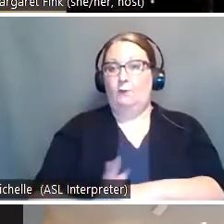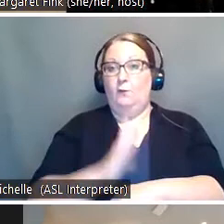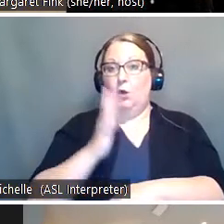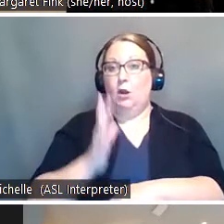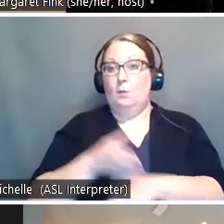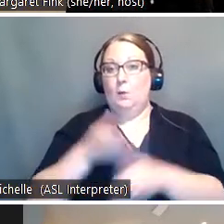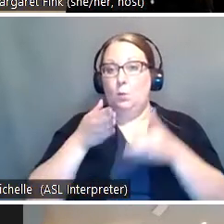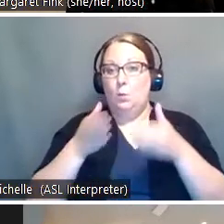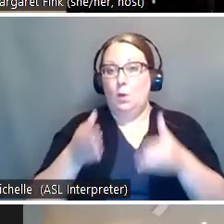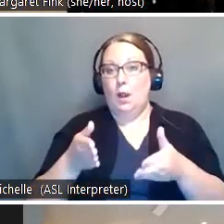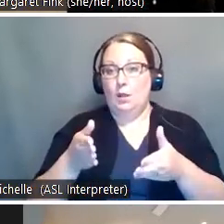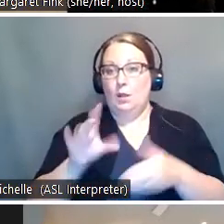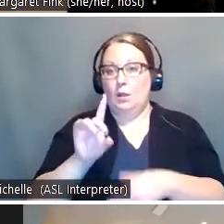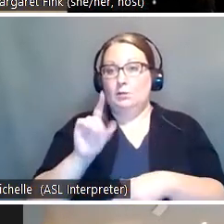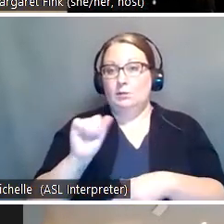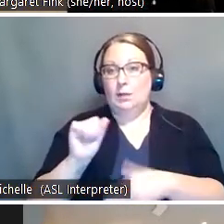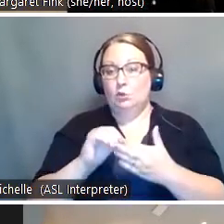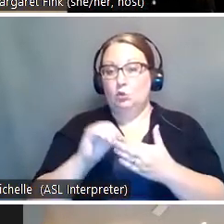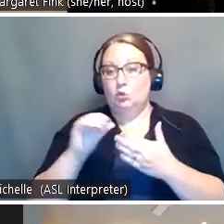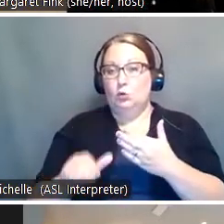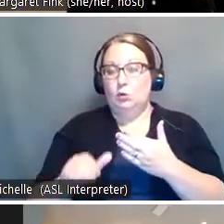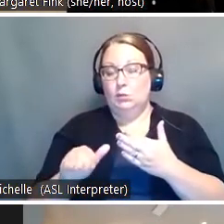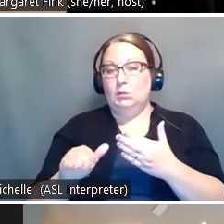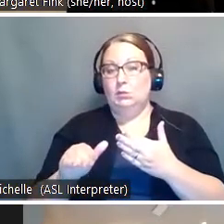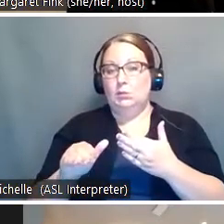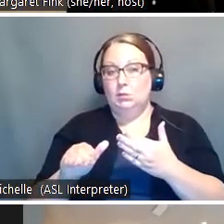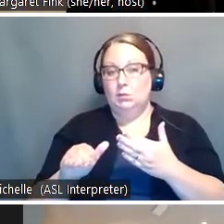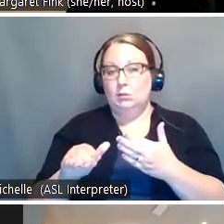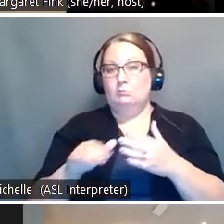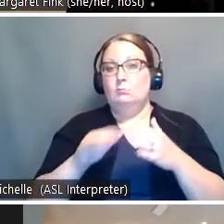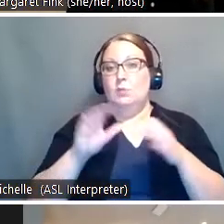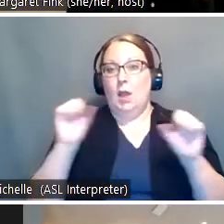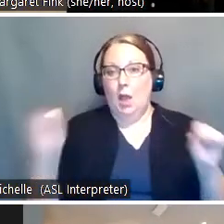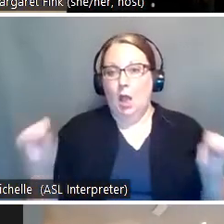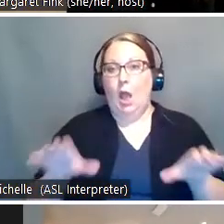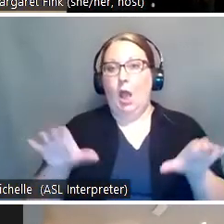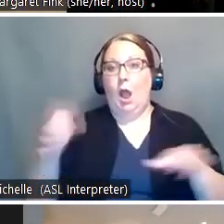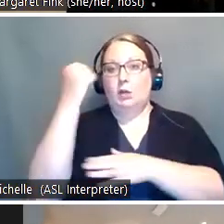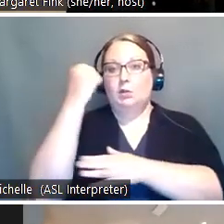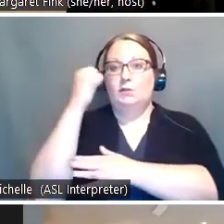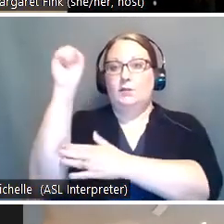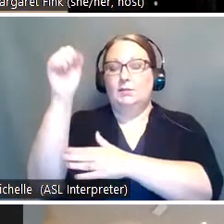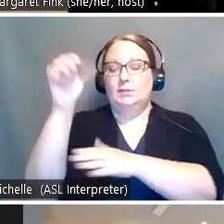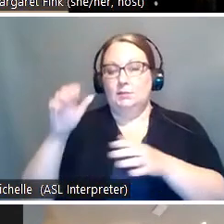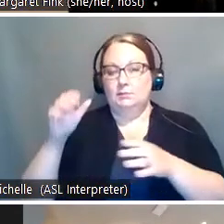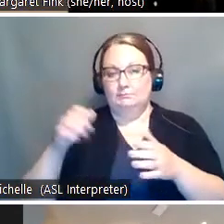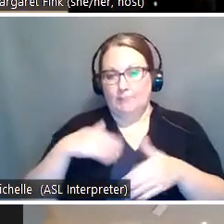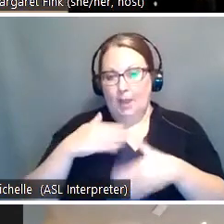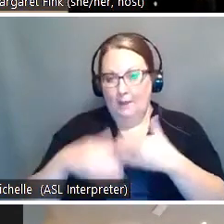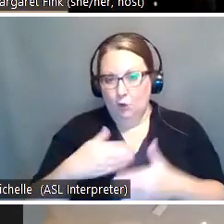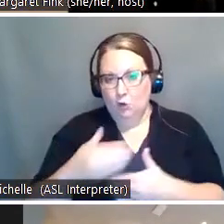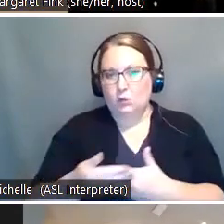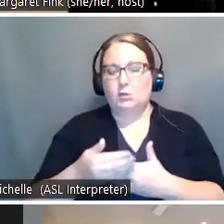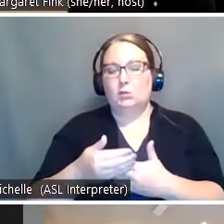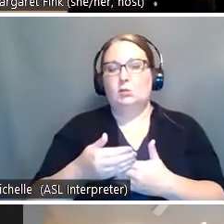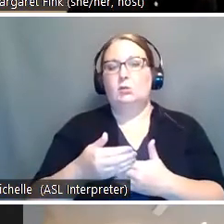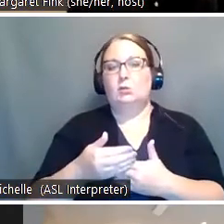that the disabled students activist efforts, as underscored so beautifully and helpfully by Liat,